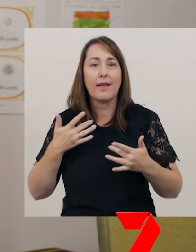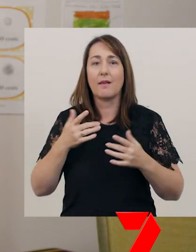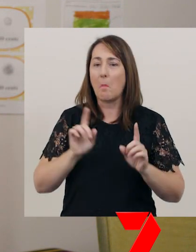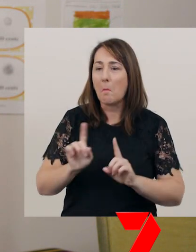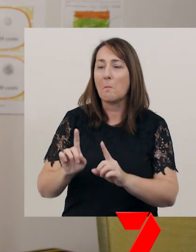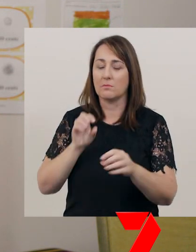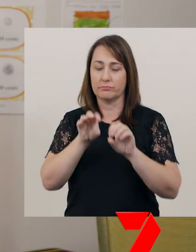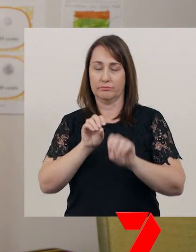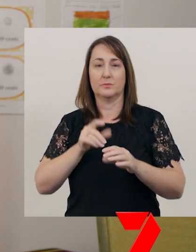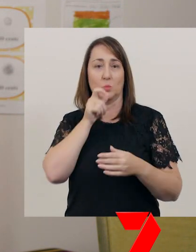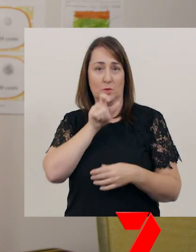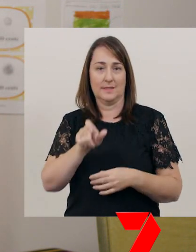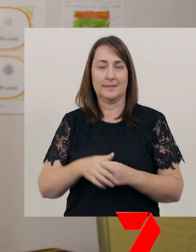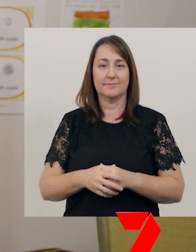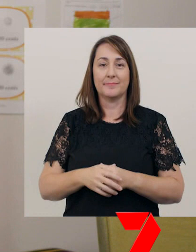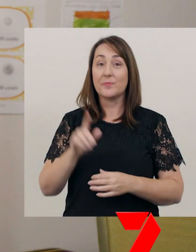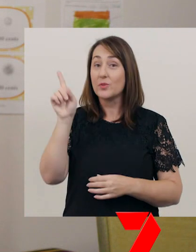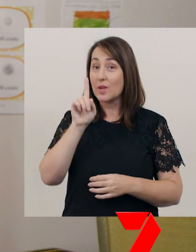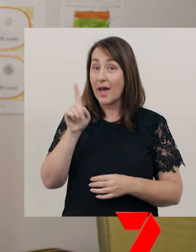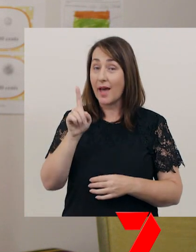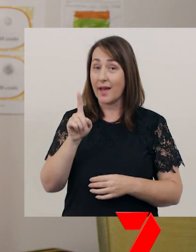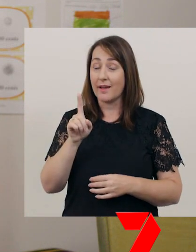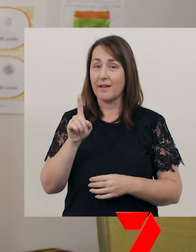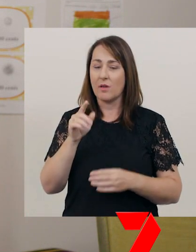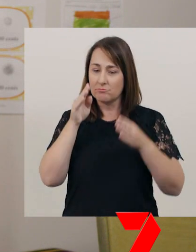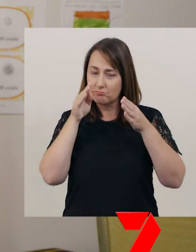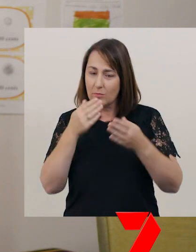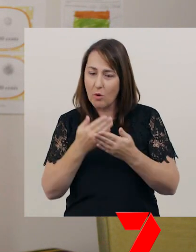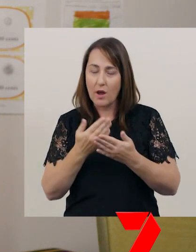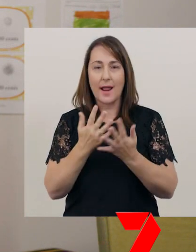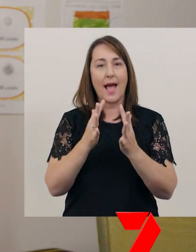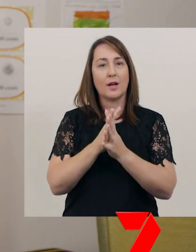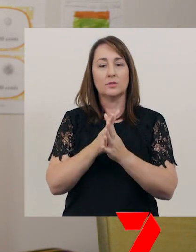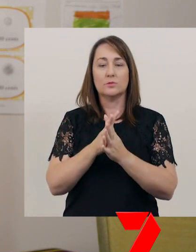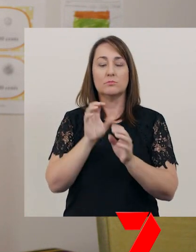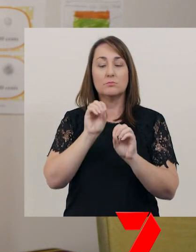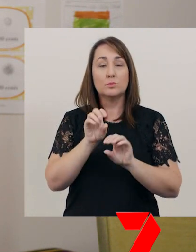we’re going to focus on how writers create these pictures using verbs.